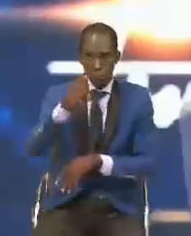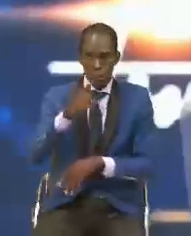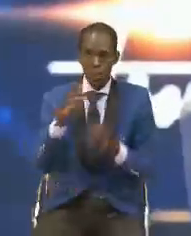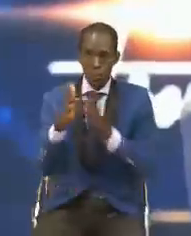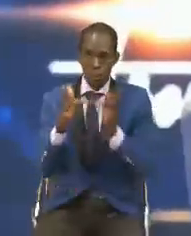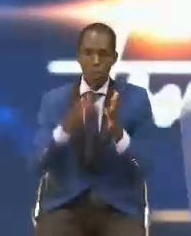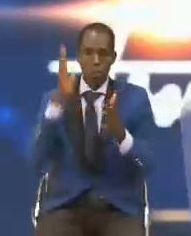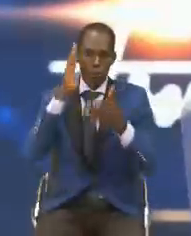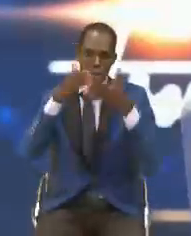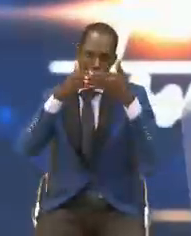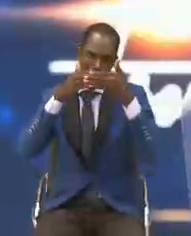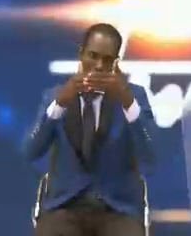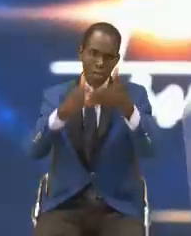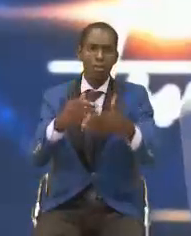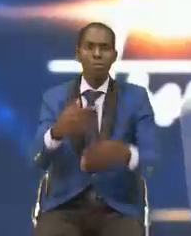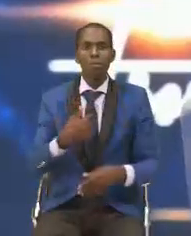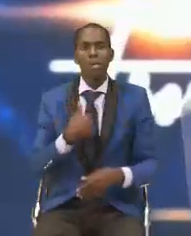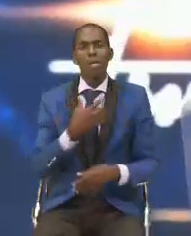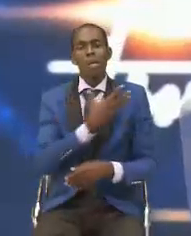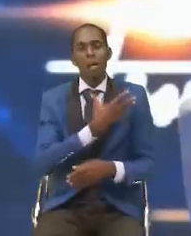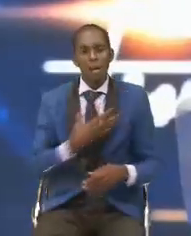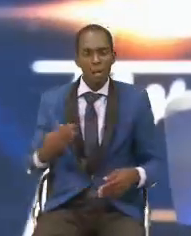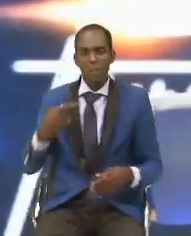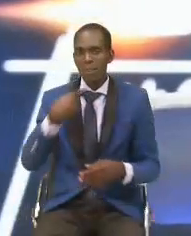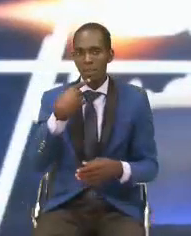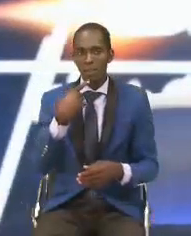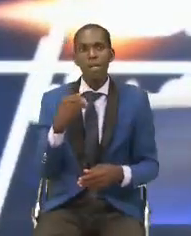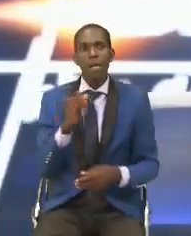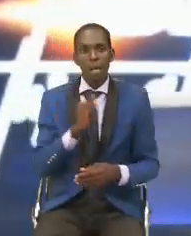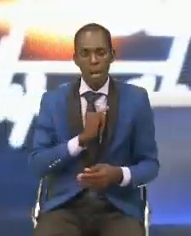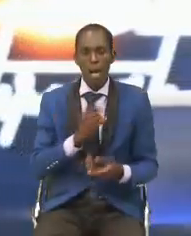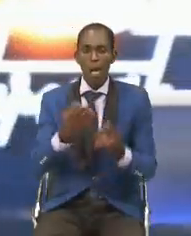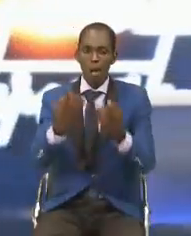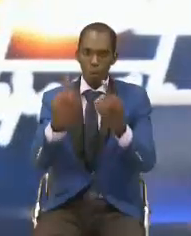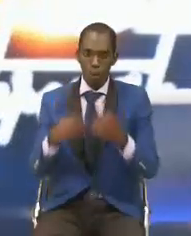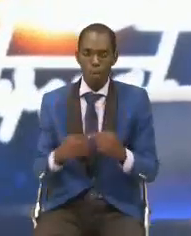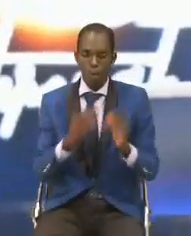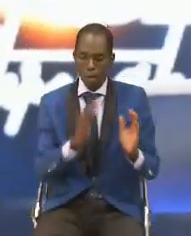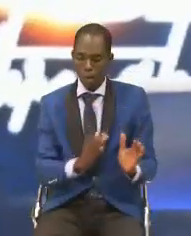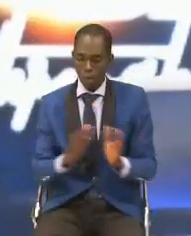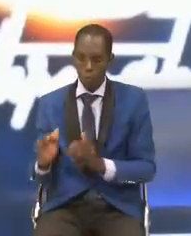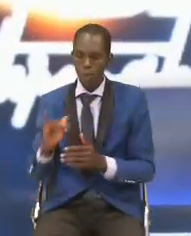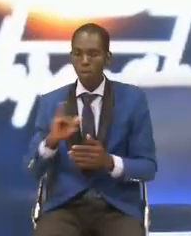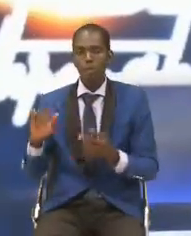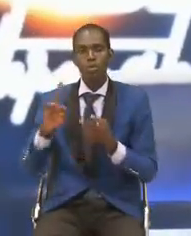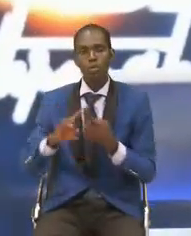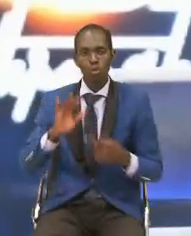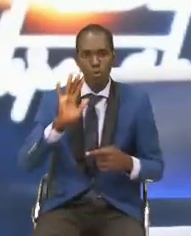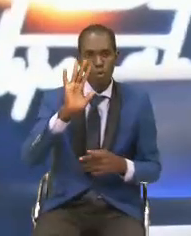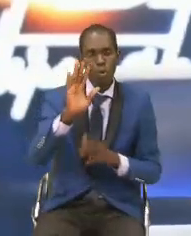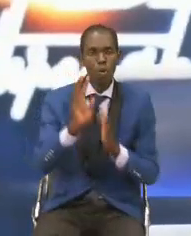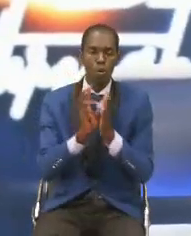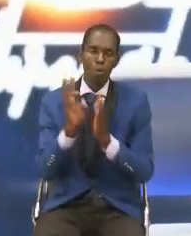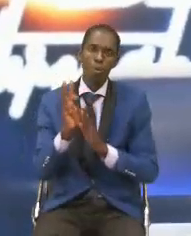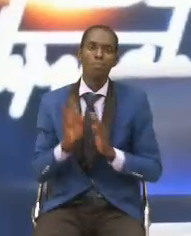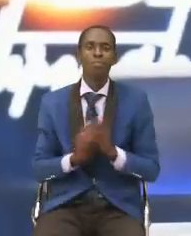and from tonight you will need me and then he said i come according to your will